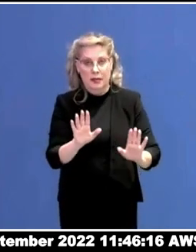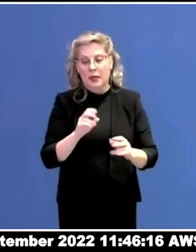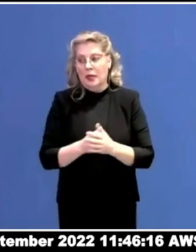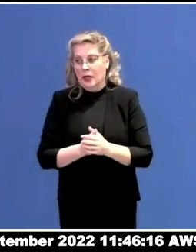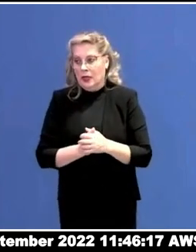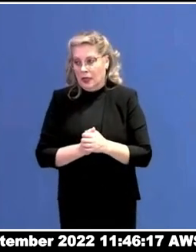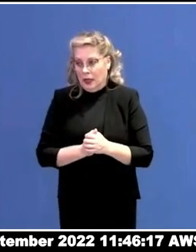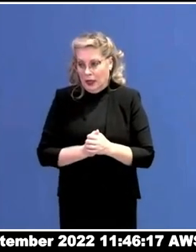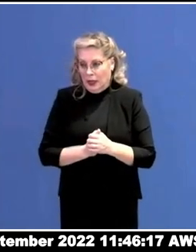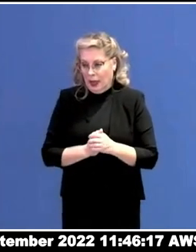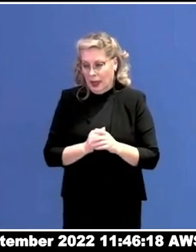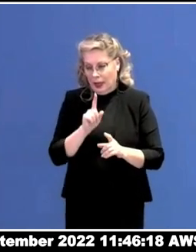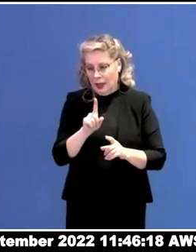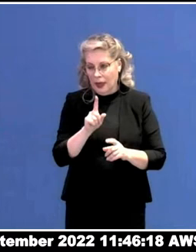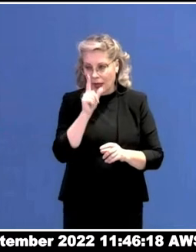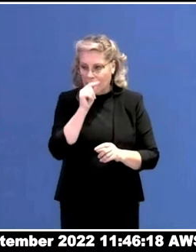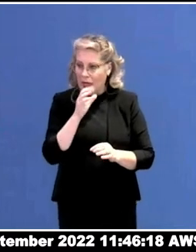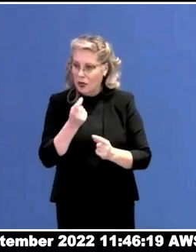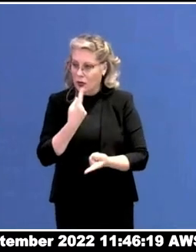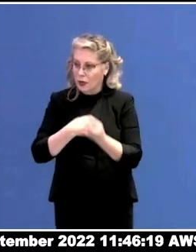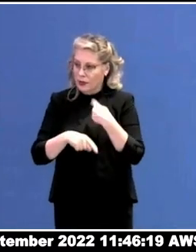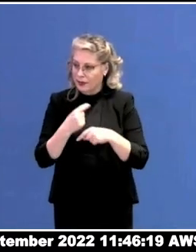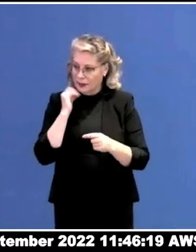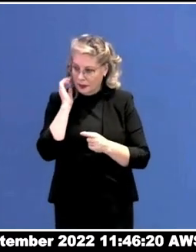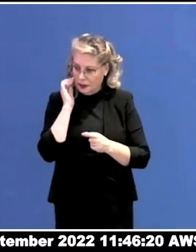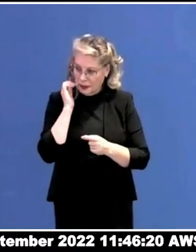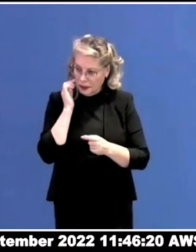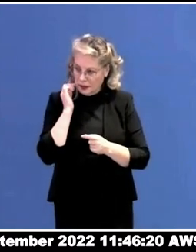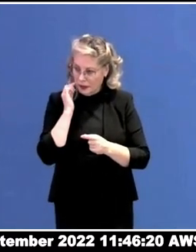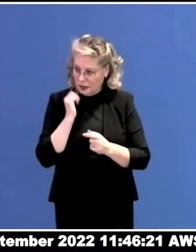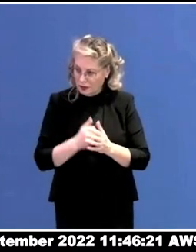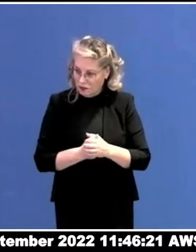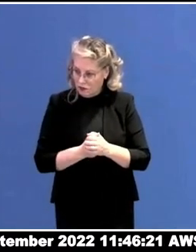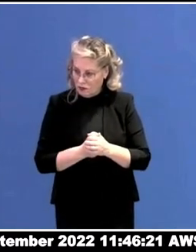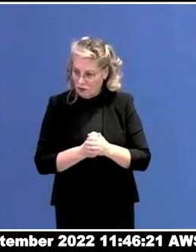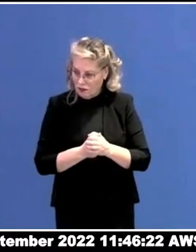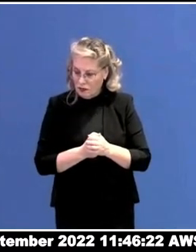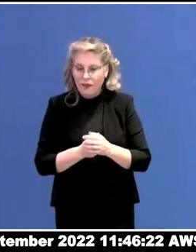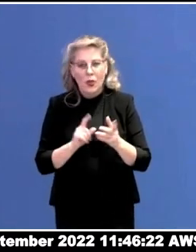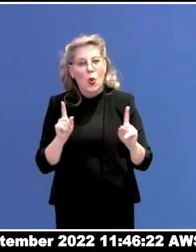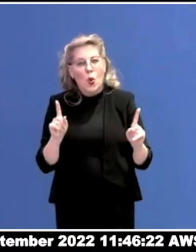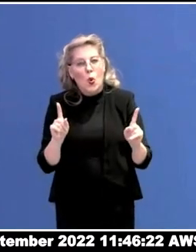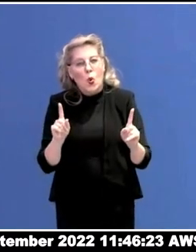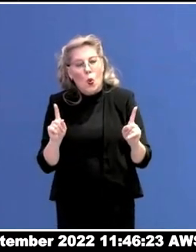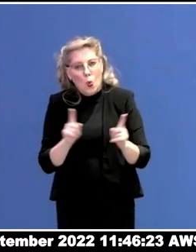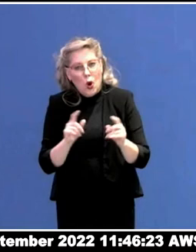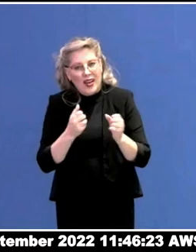can you speak to some of the outcomes as you see them as a result of your work? Sure. Thank you.